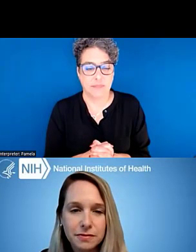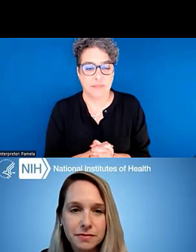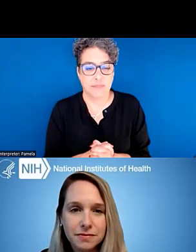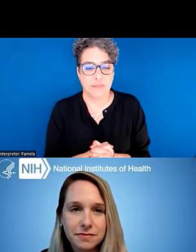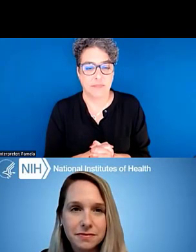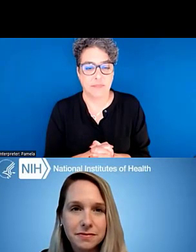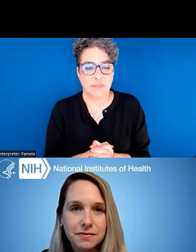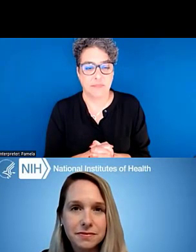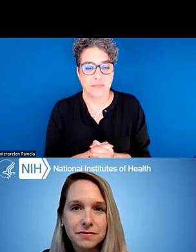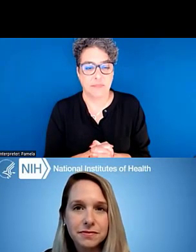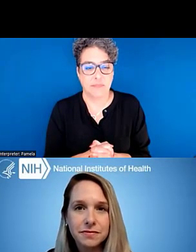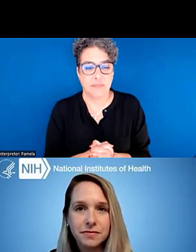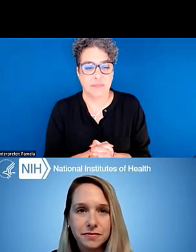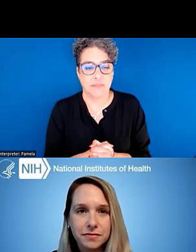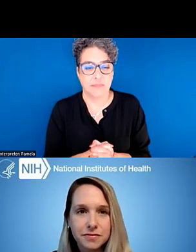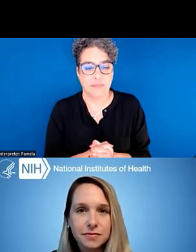You as the principal investigator,